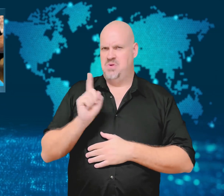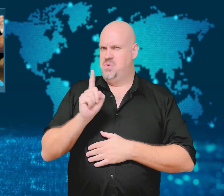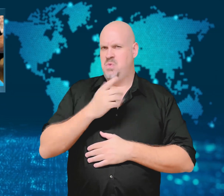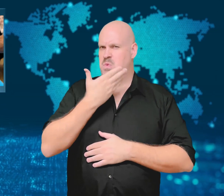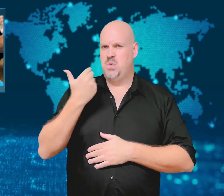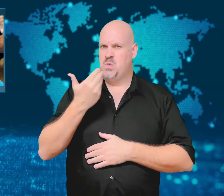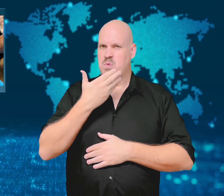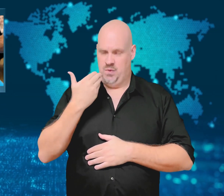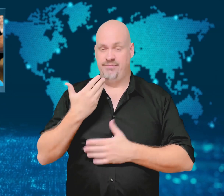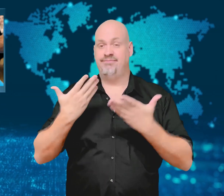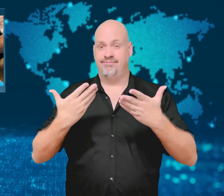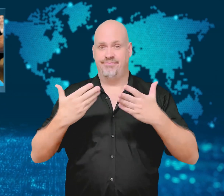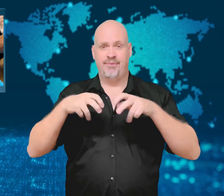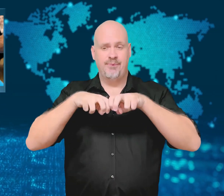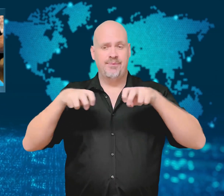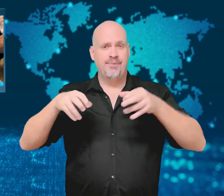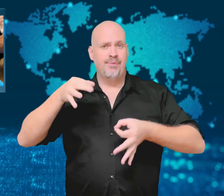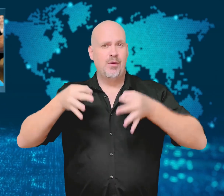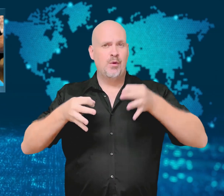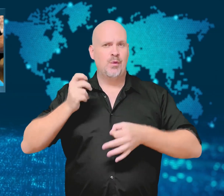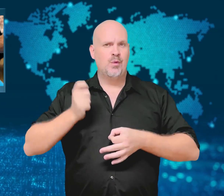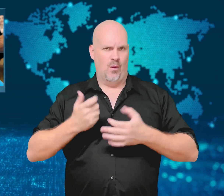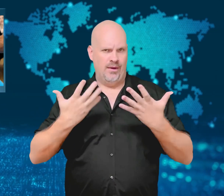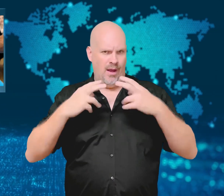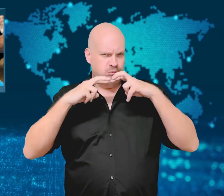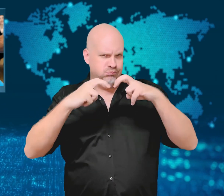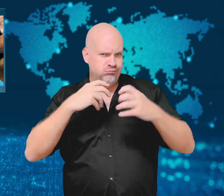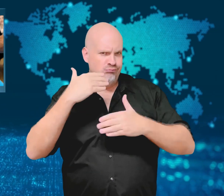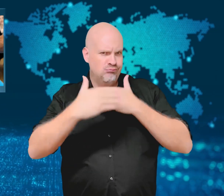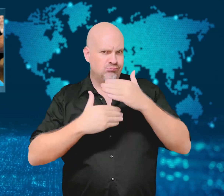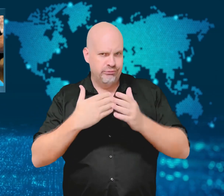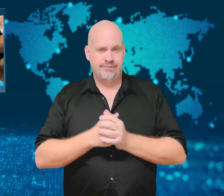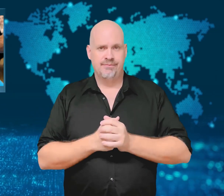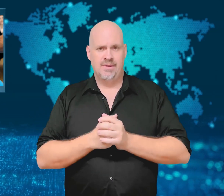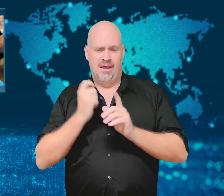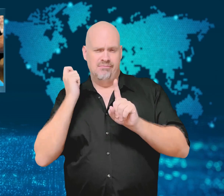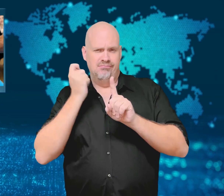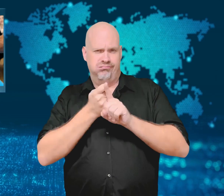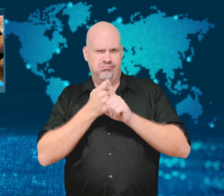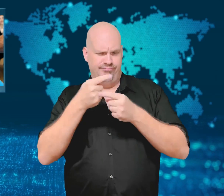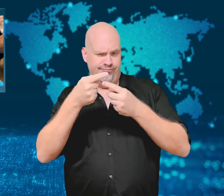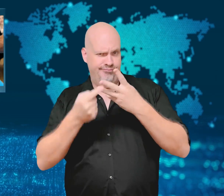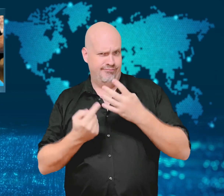The charges include bribery, breach of trust, and fraud.